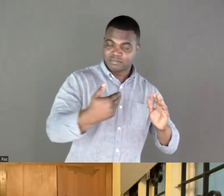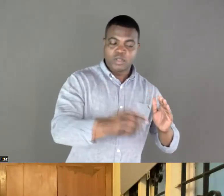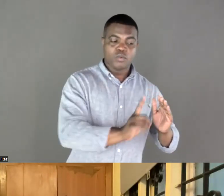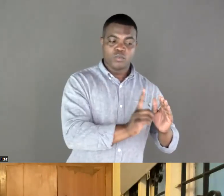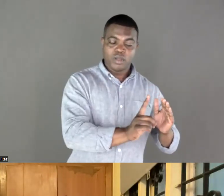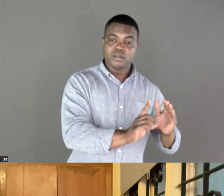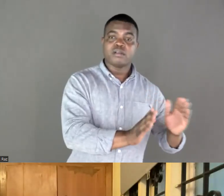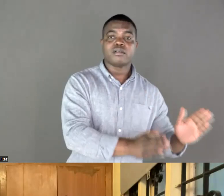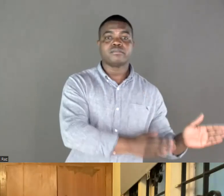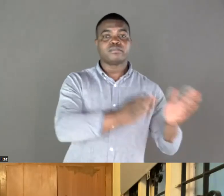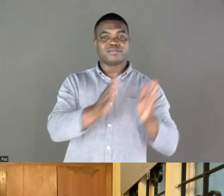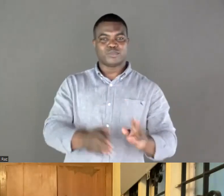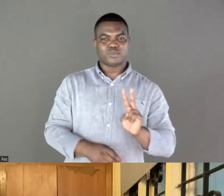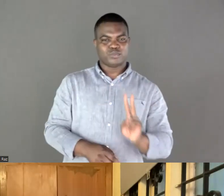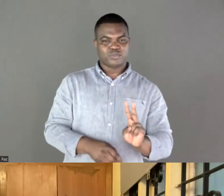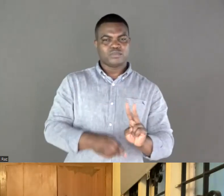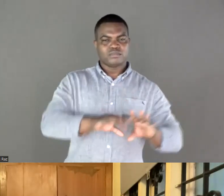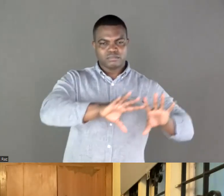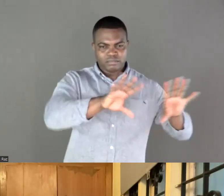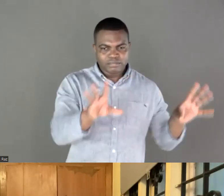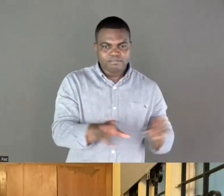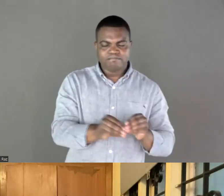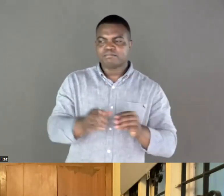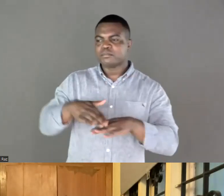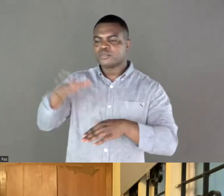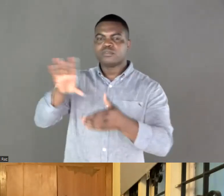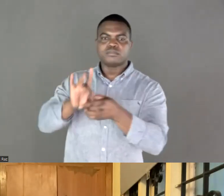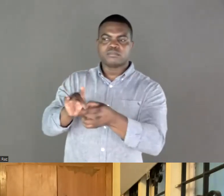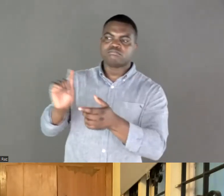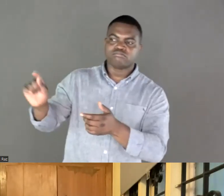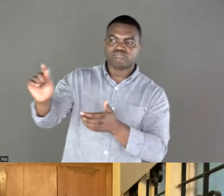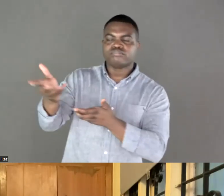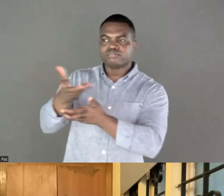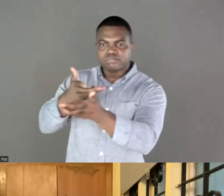was a consortium project called inclusive humanitarian action for persons with disabilities,